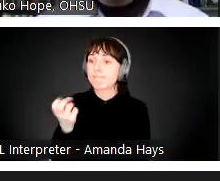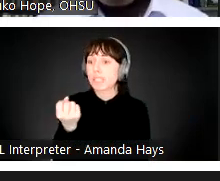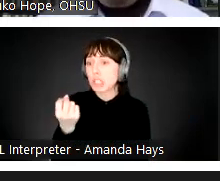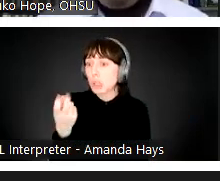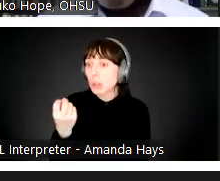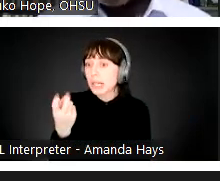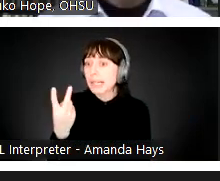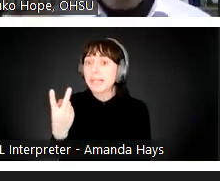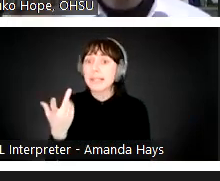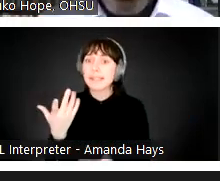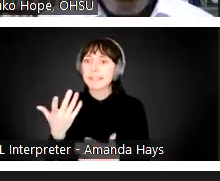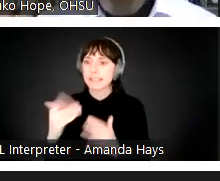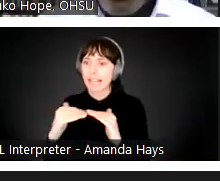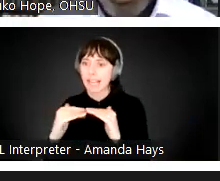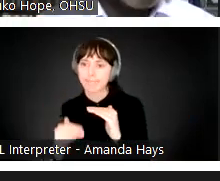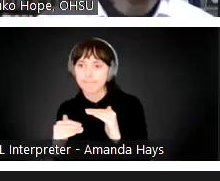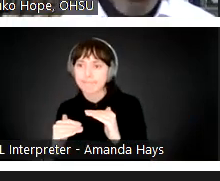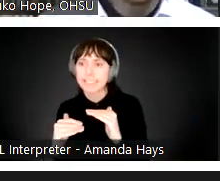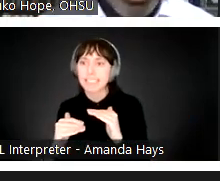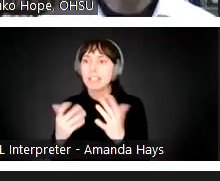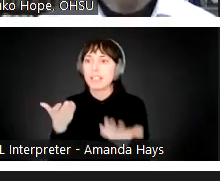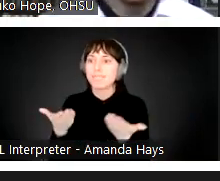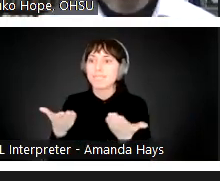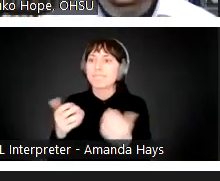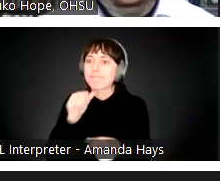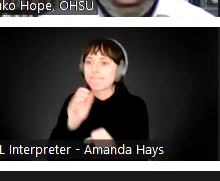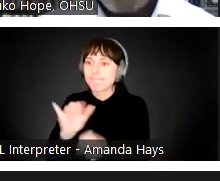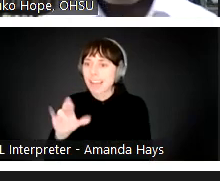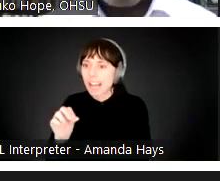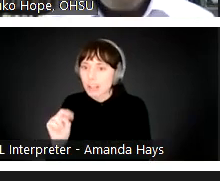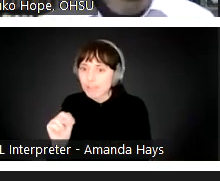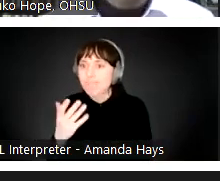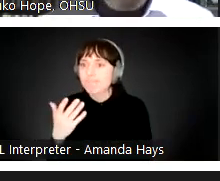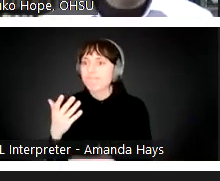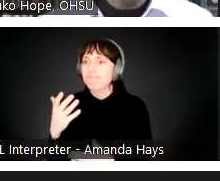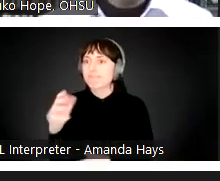or your fatigue, we want to be able to manage that in the way we manage B12